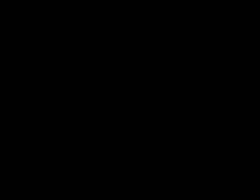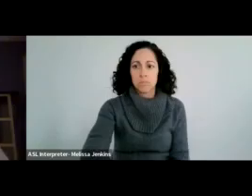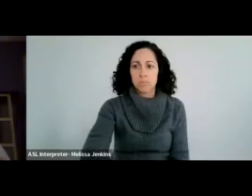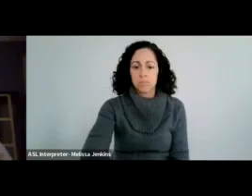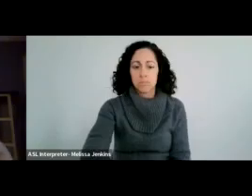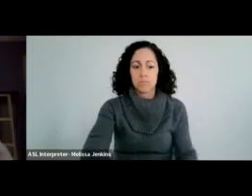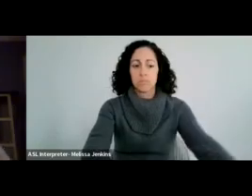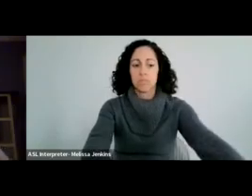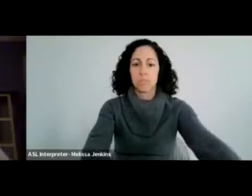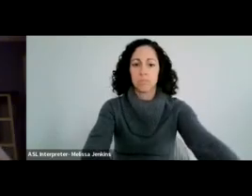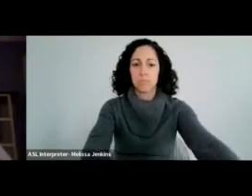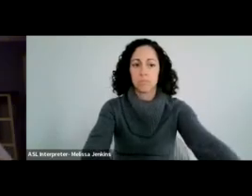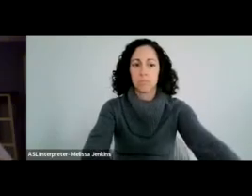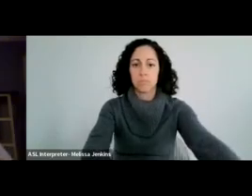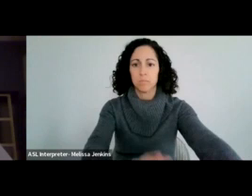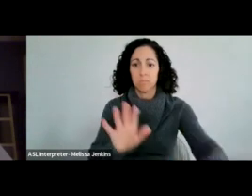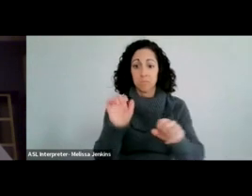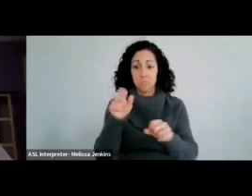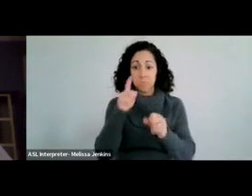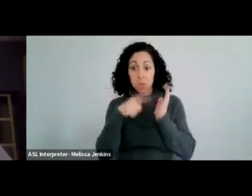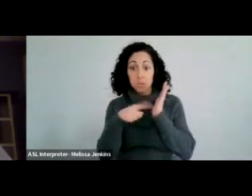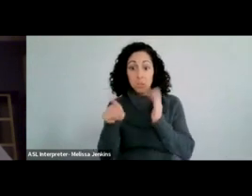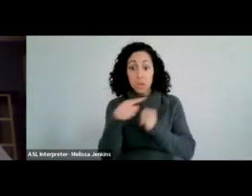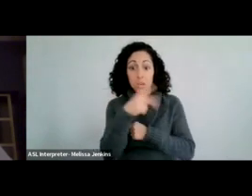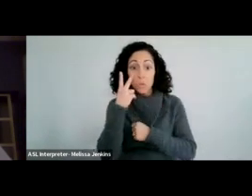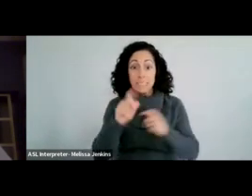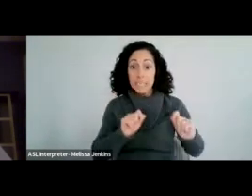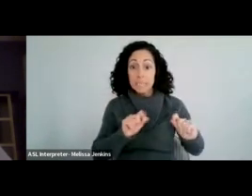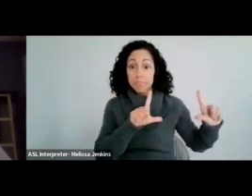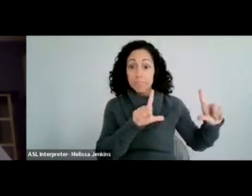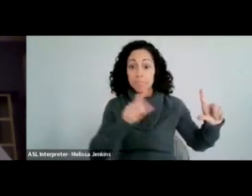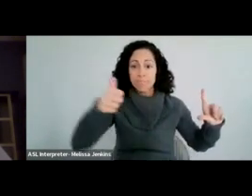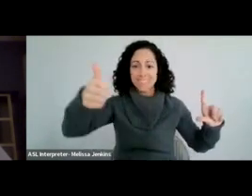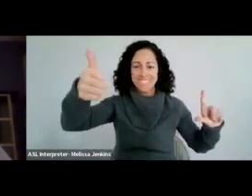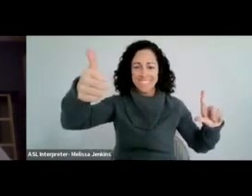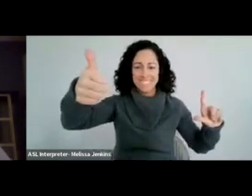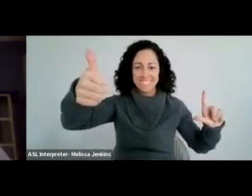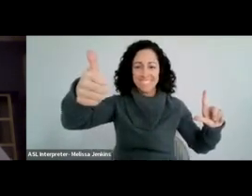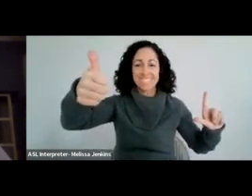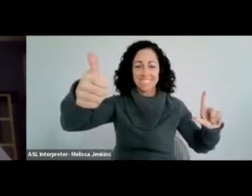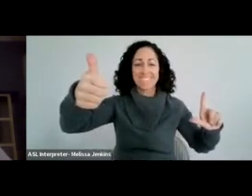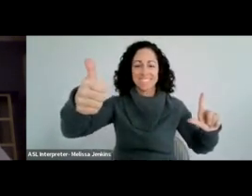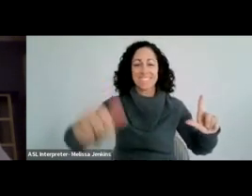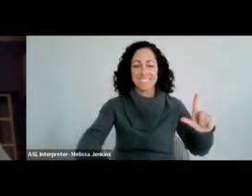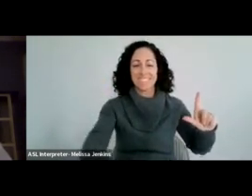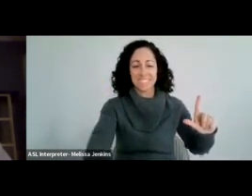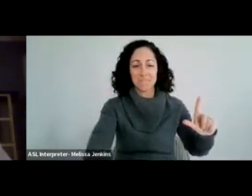Can I just check you can see a slide? Yes.